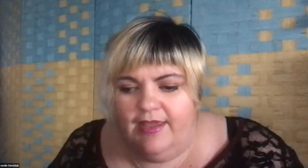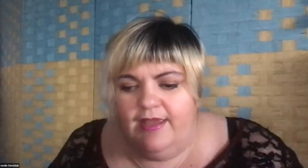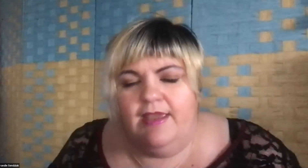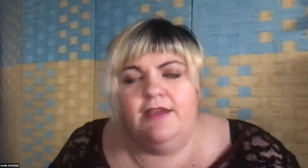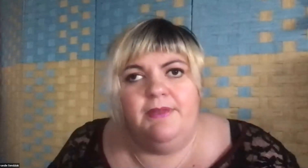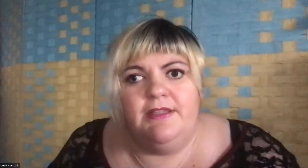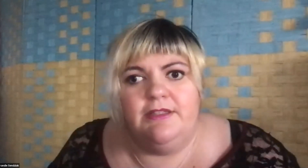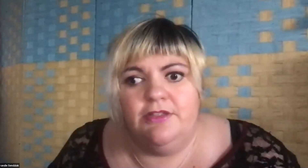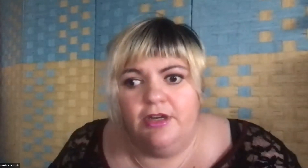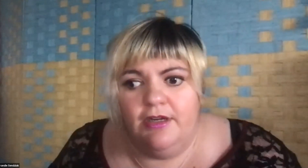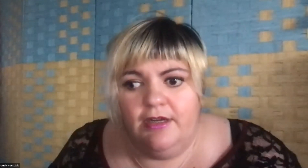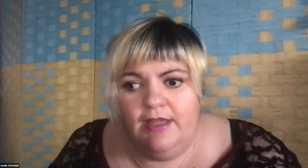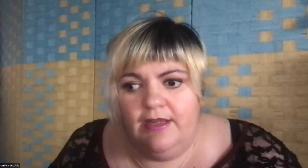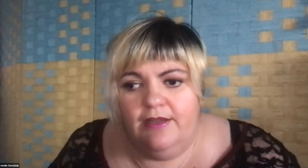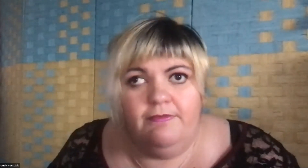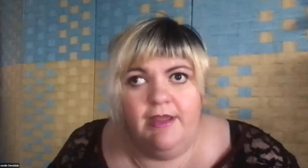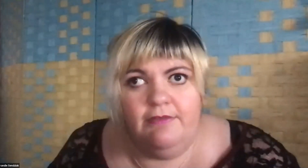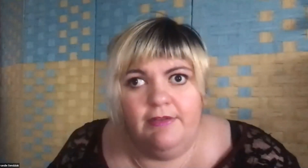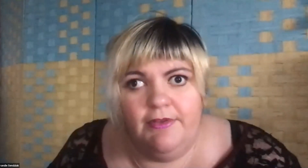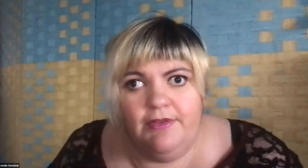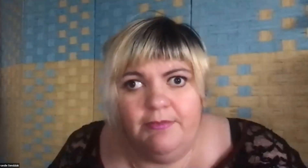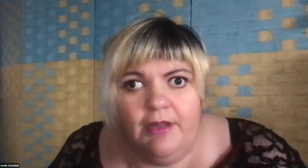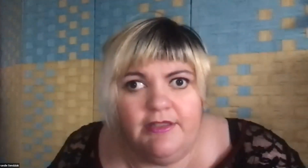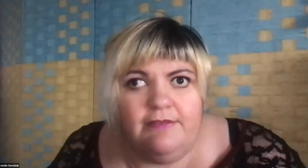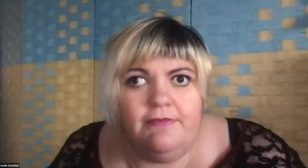If you are someone reviewing the policies or your hospital